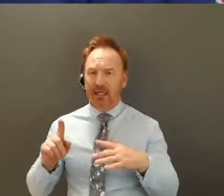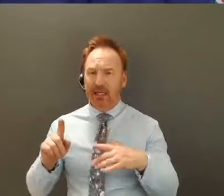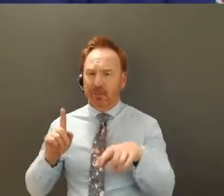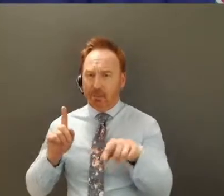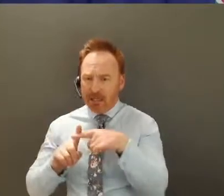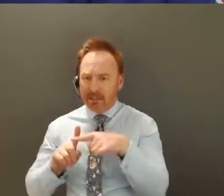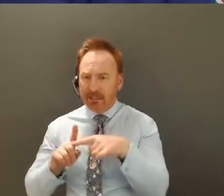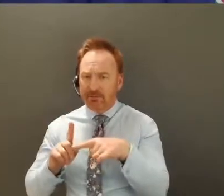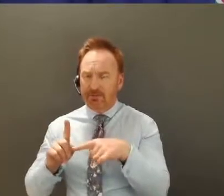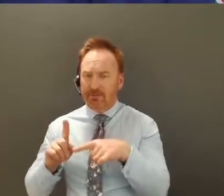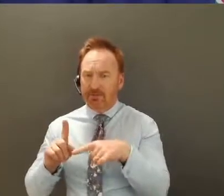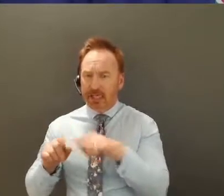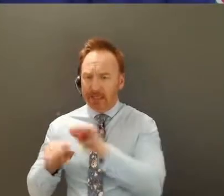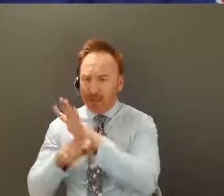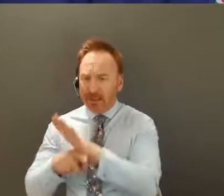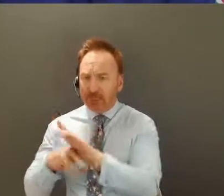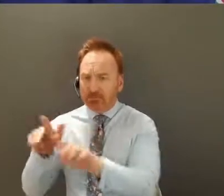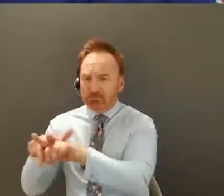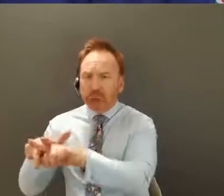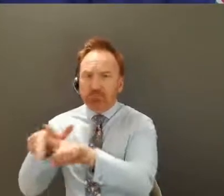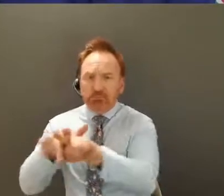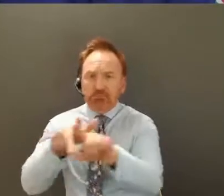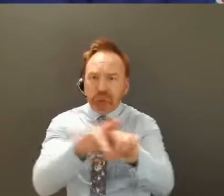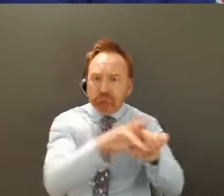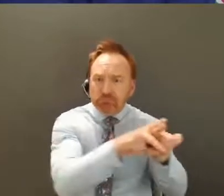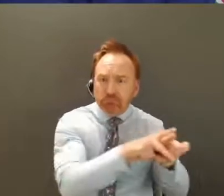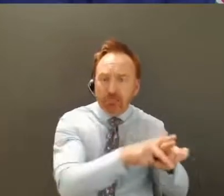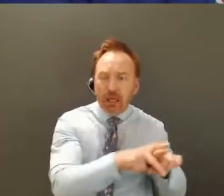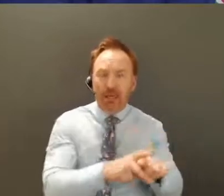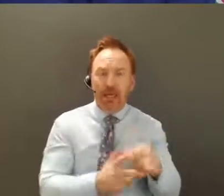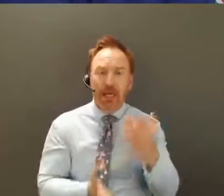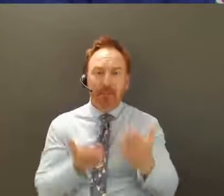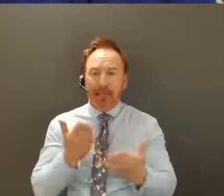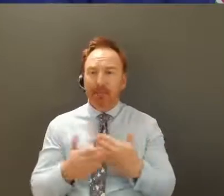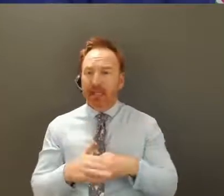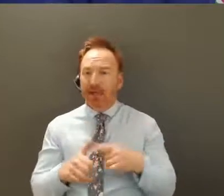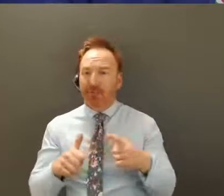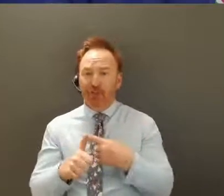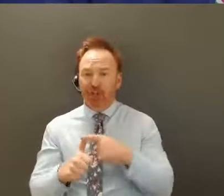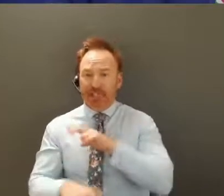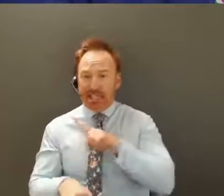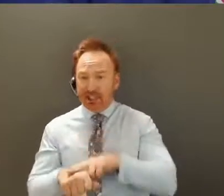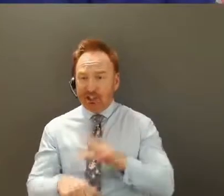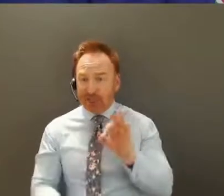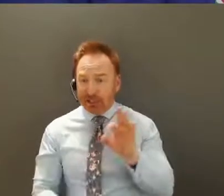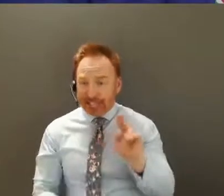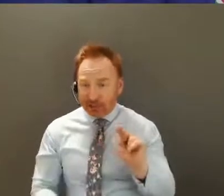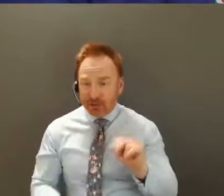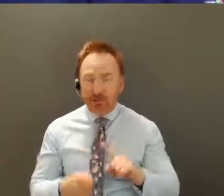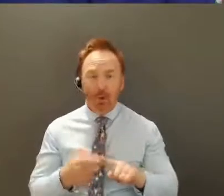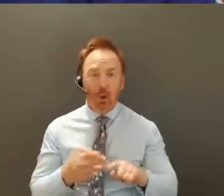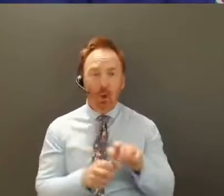hospitalized case and we have another person in hospital